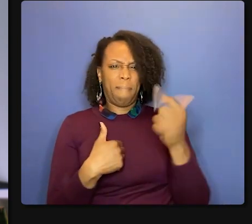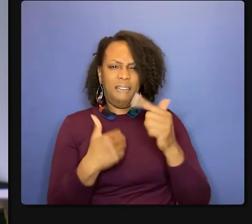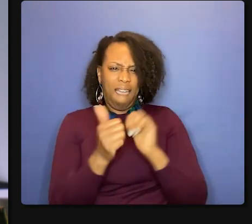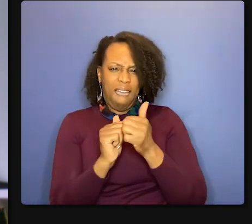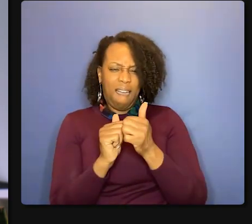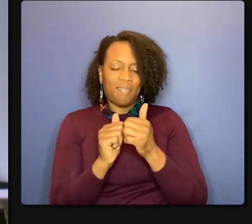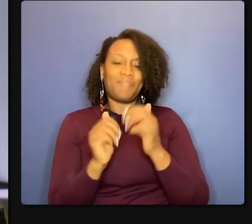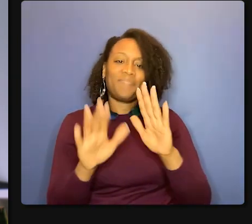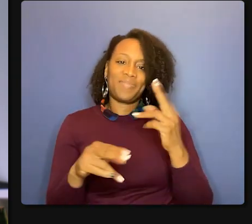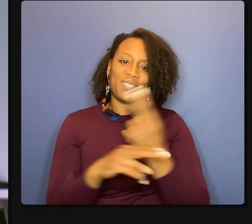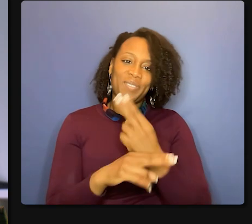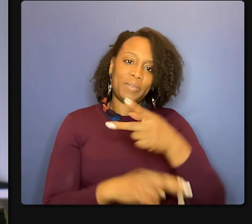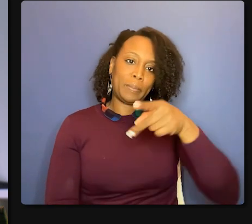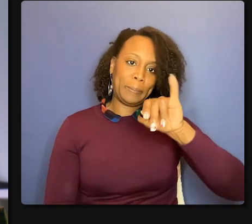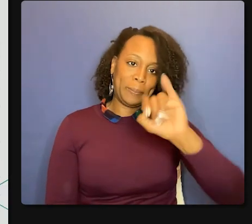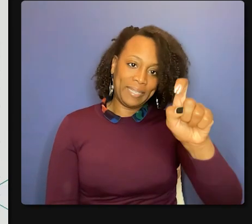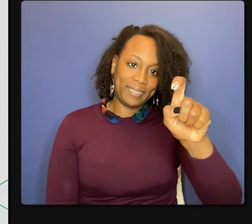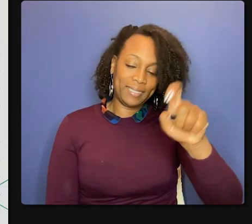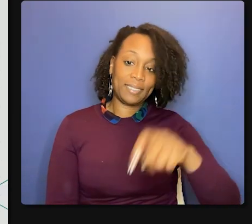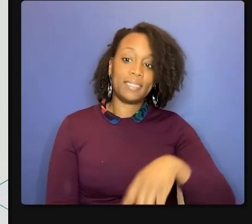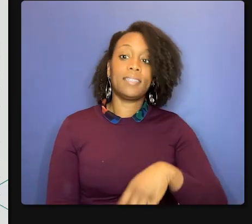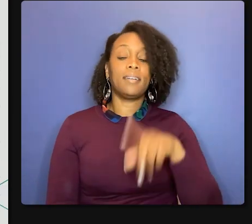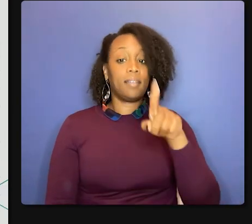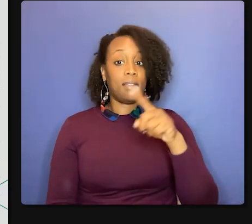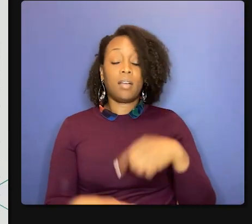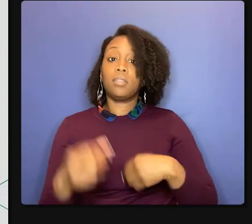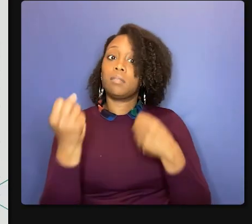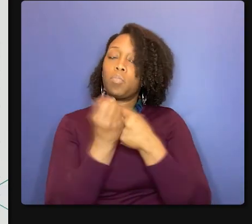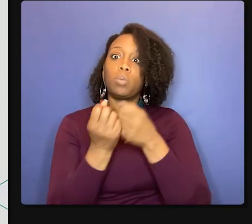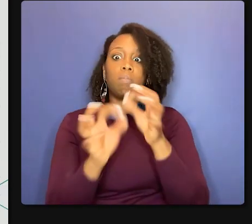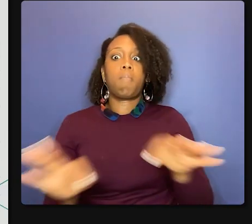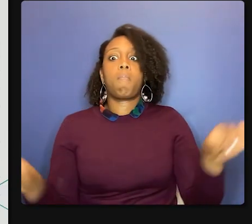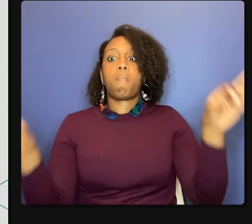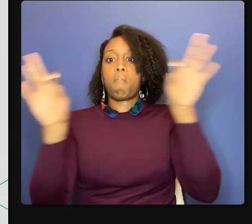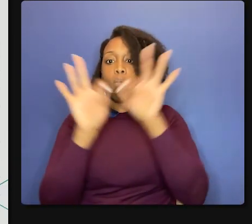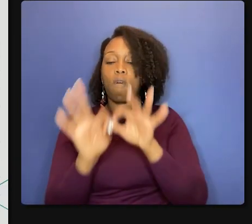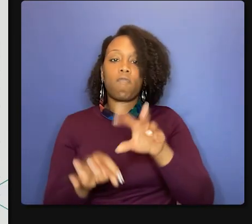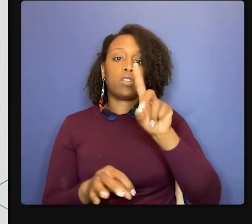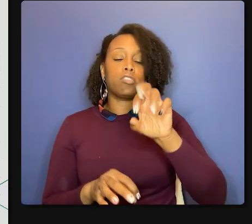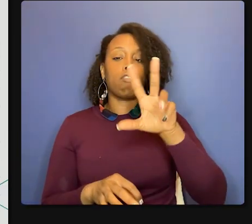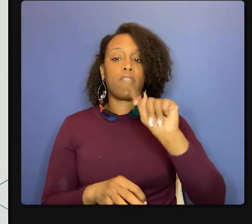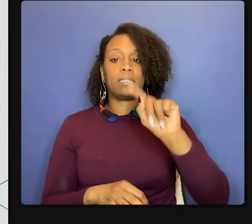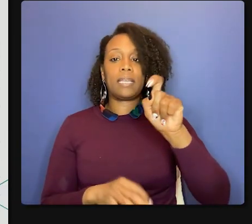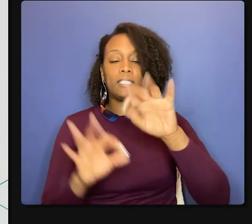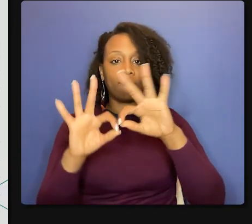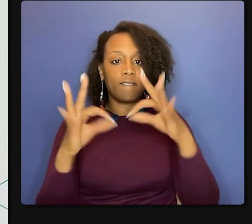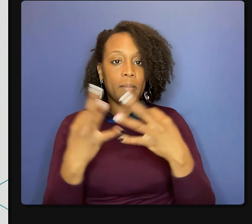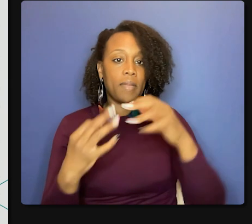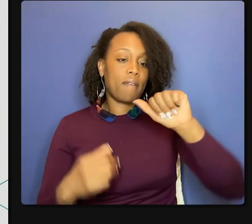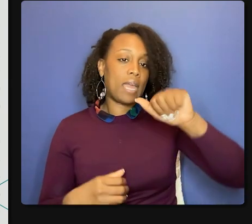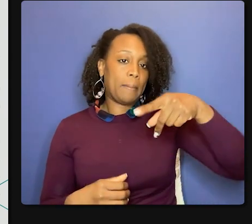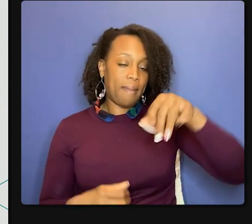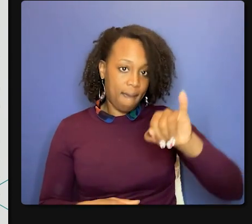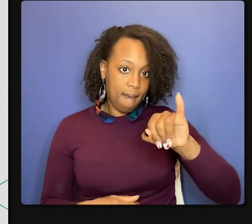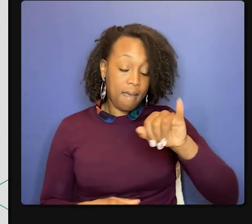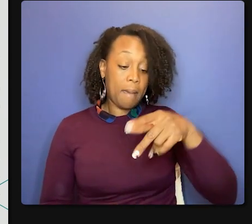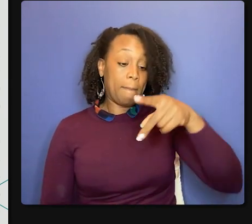So how do you debug this? [Cooper] PIX. So tooling support is super important for the DirectX family of APIs.